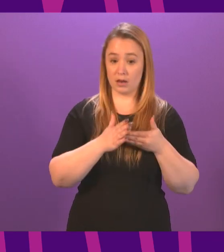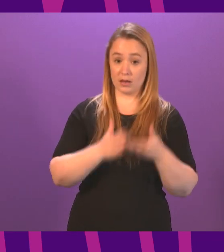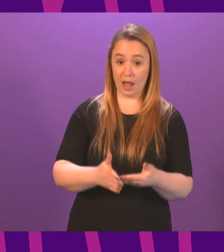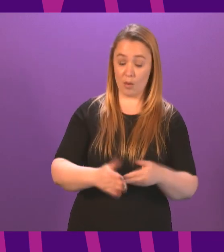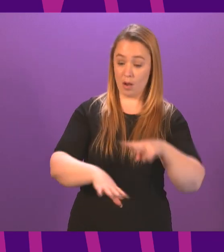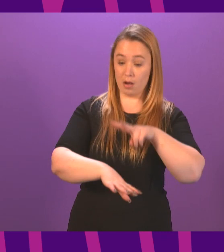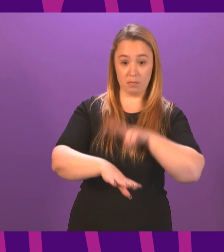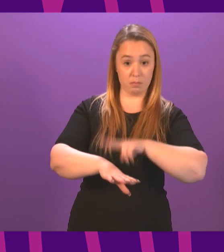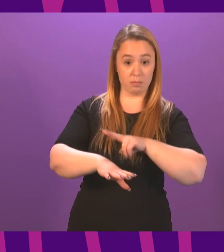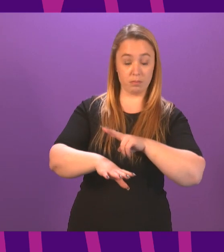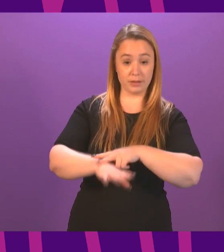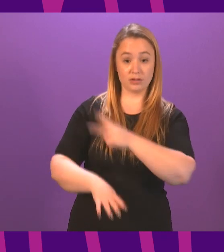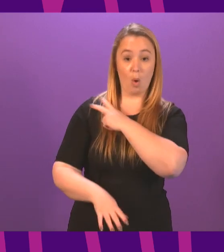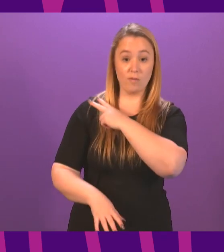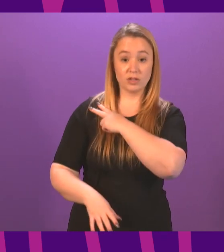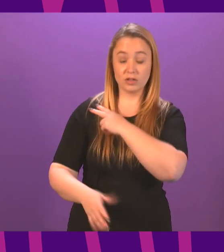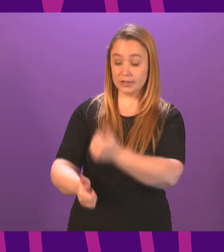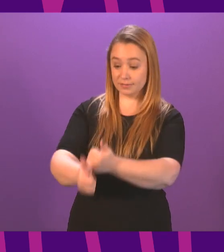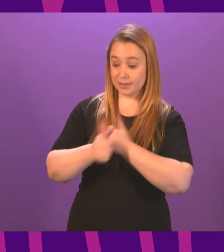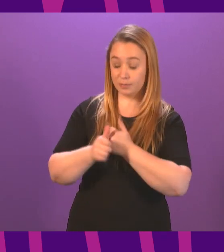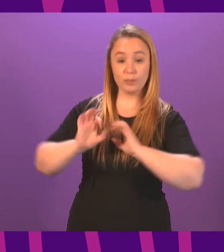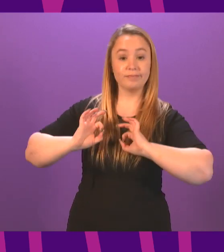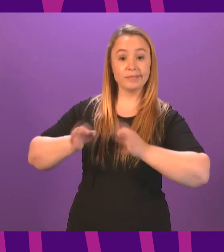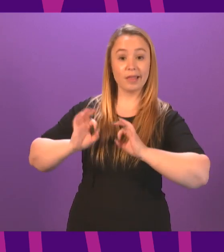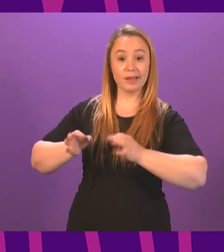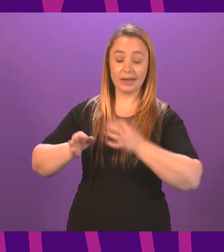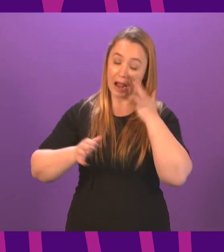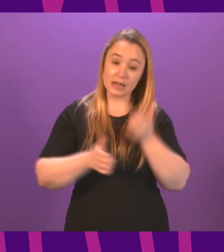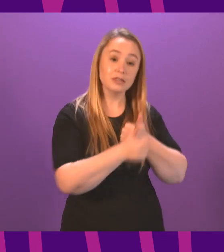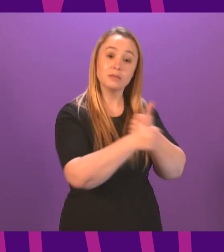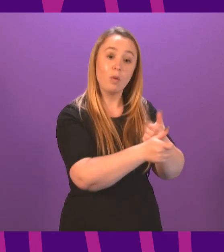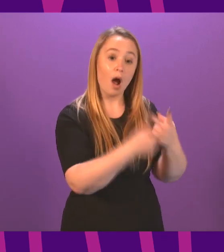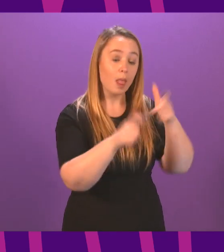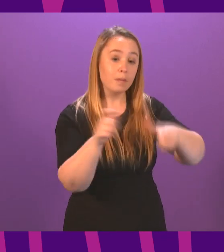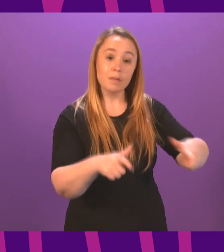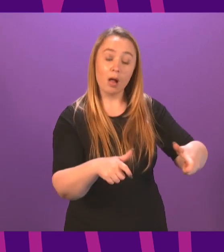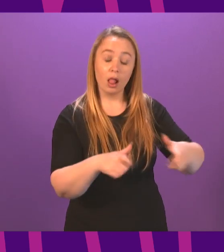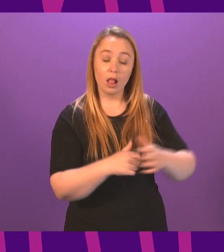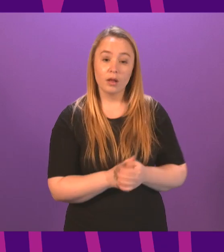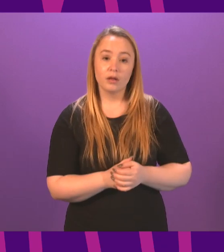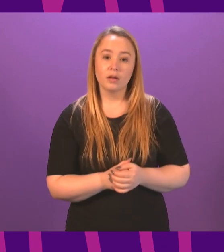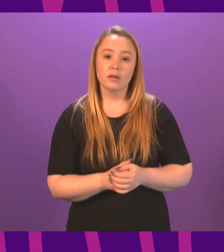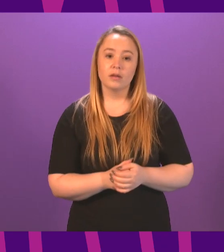to help other people. I ask her again: why does she think that it is acceptable for Police